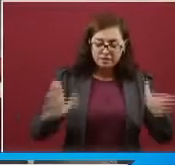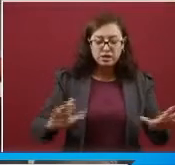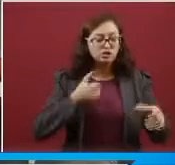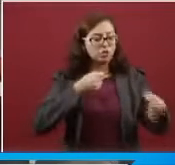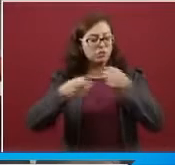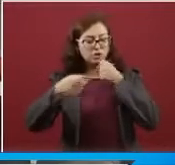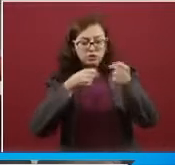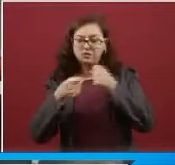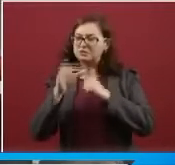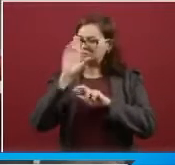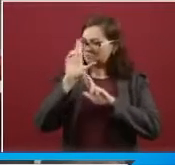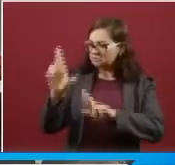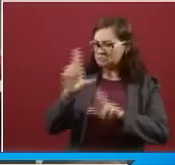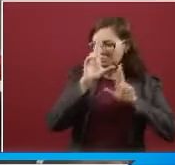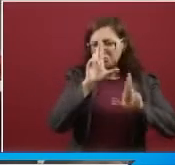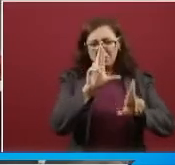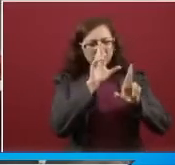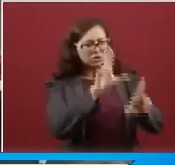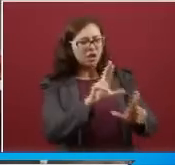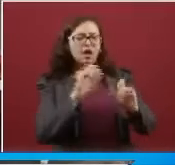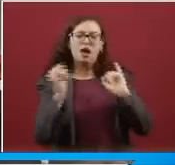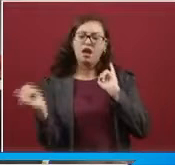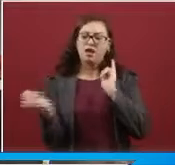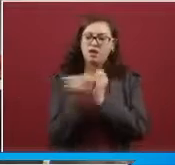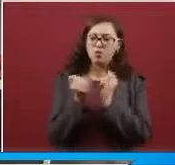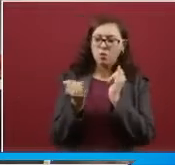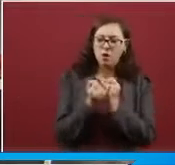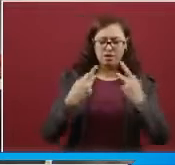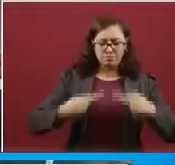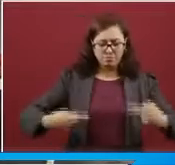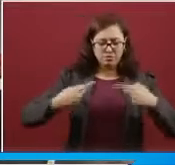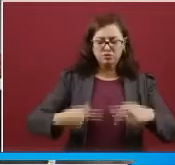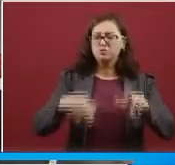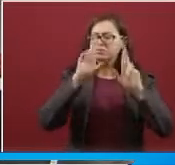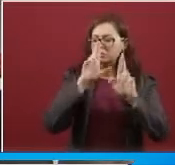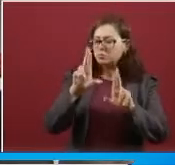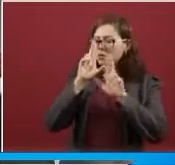empower citizens by promoting the democratization of the media ecosystem in Mexico